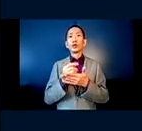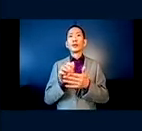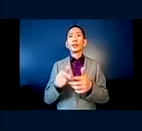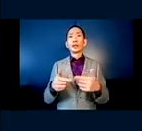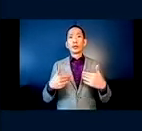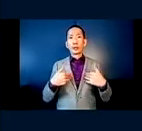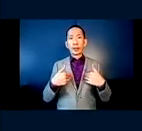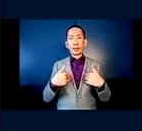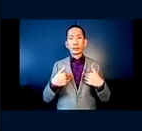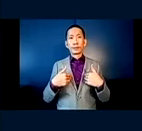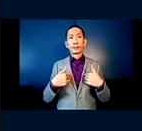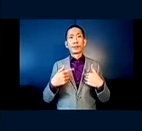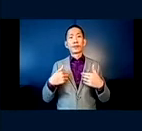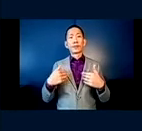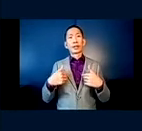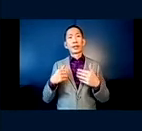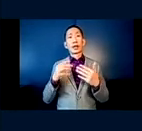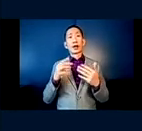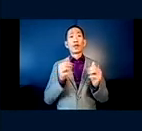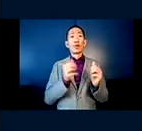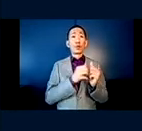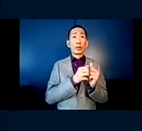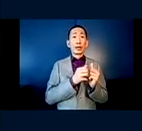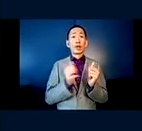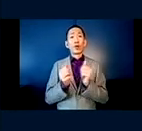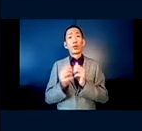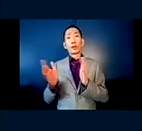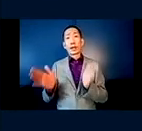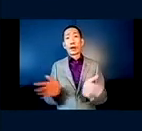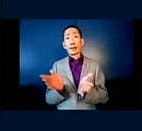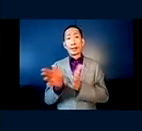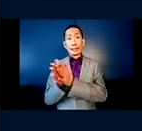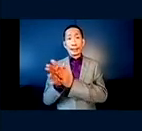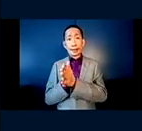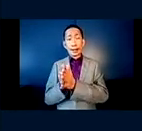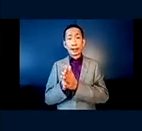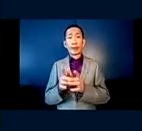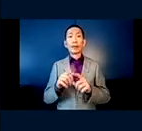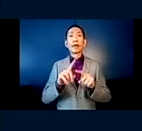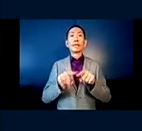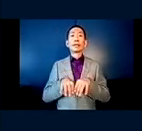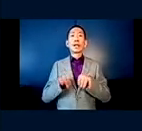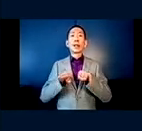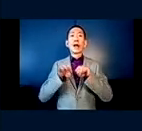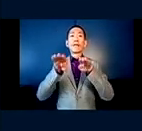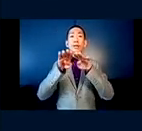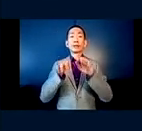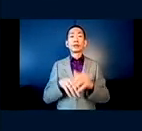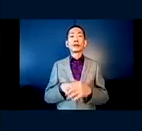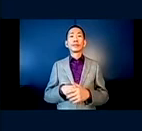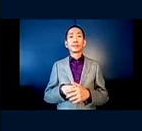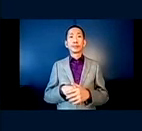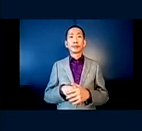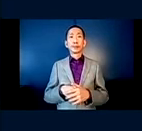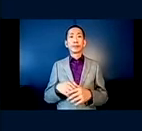COMBINATION OF TREATMENT THAT EXISTS. SO FIRST WE HAD VILLAGE WITH AND WITHOUT IN INCENTIVES AND